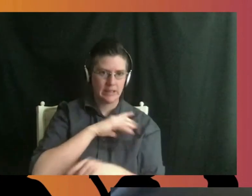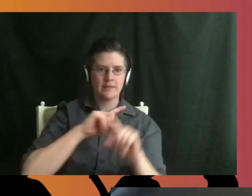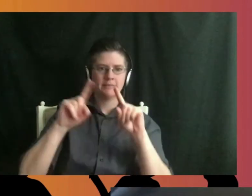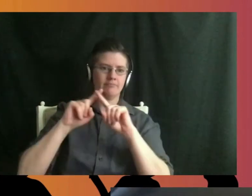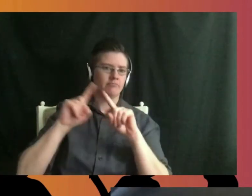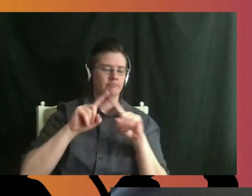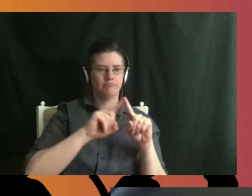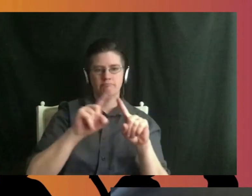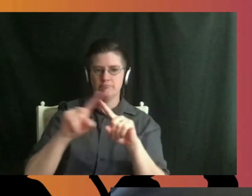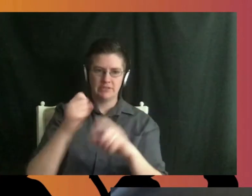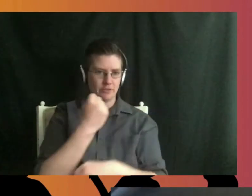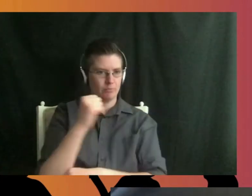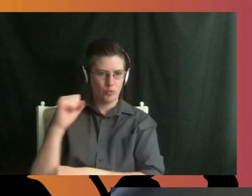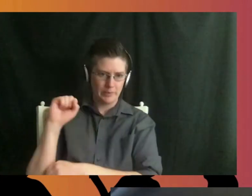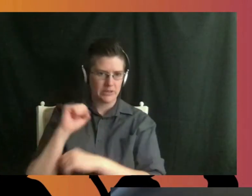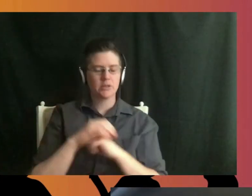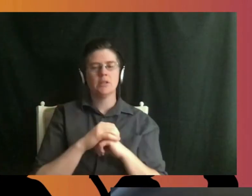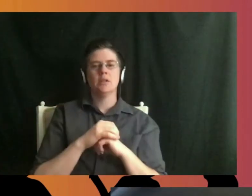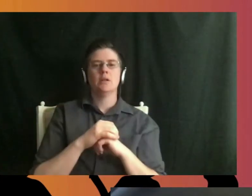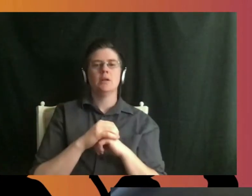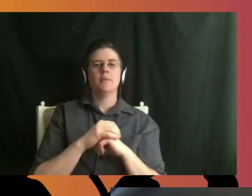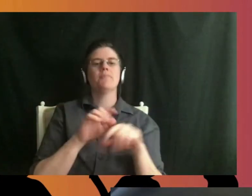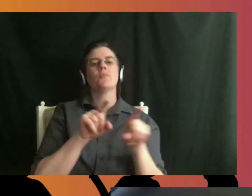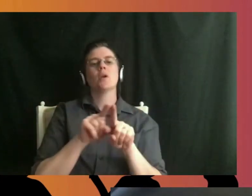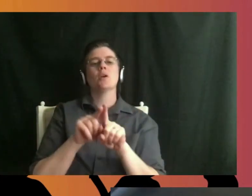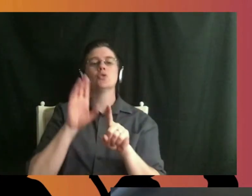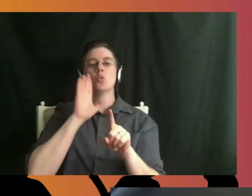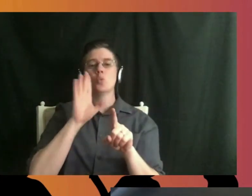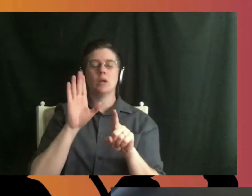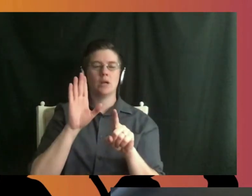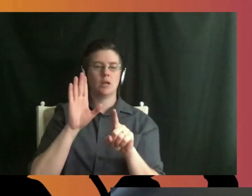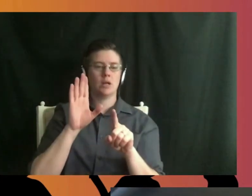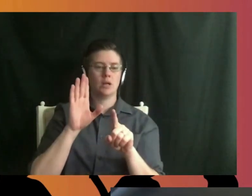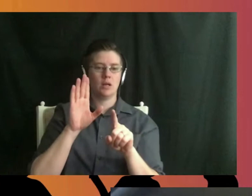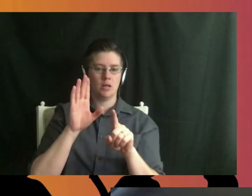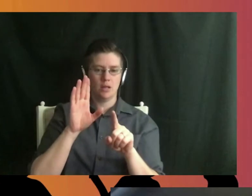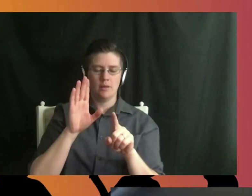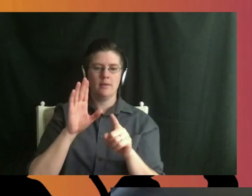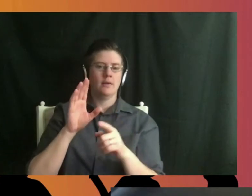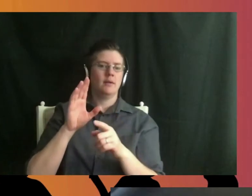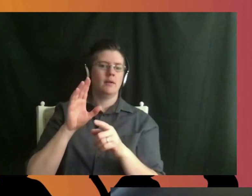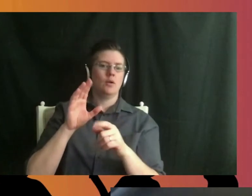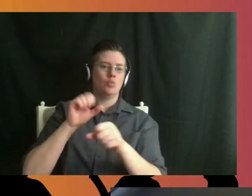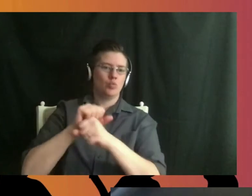then also uh we're going to be uplifting us blm dc and some of the work that they're doing and so